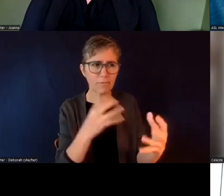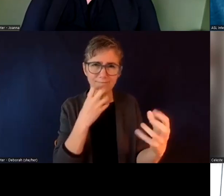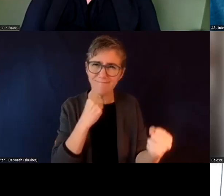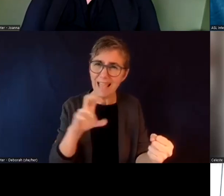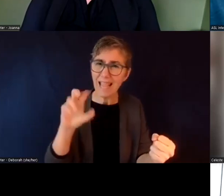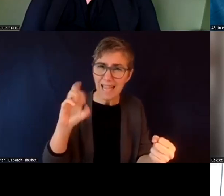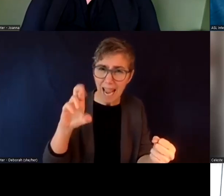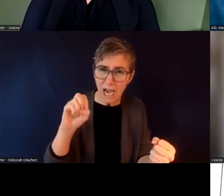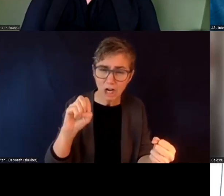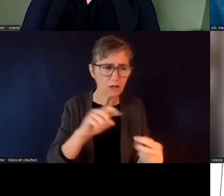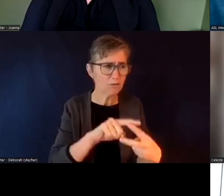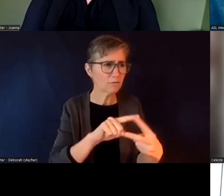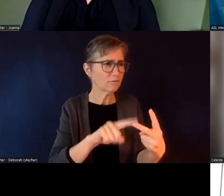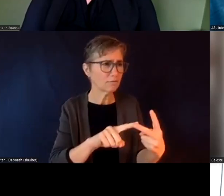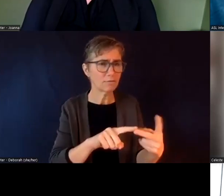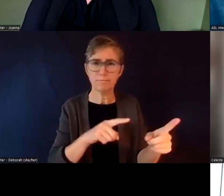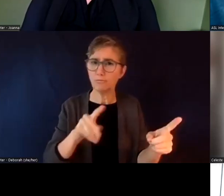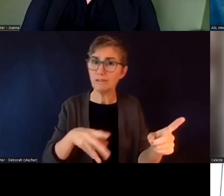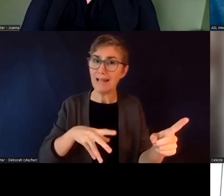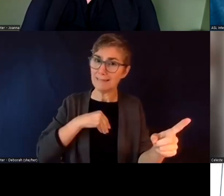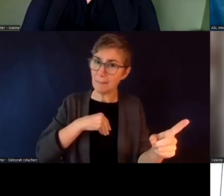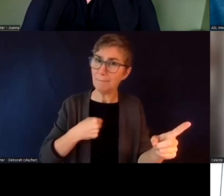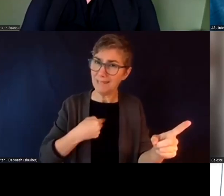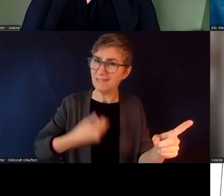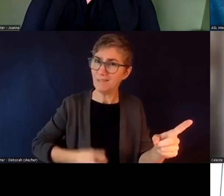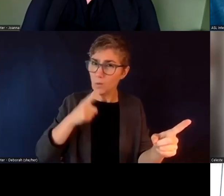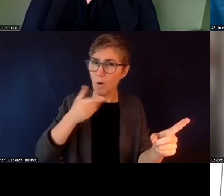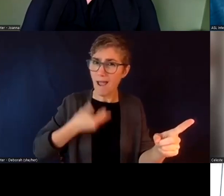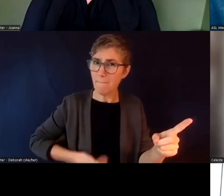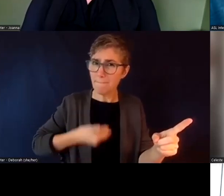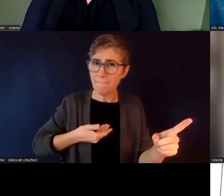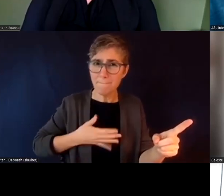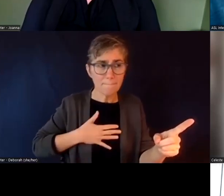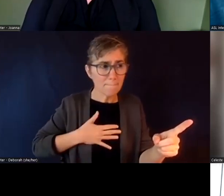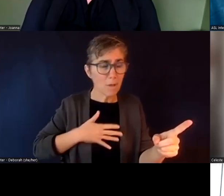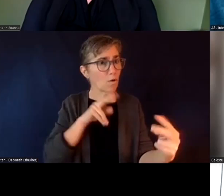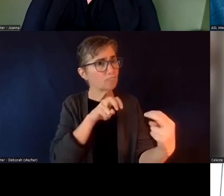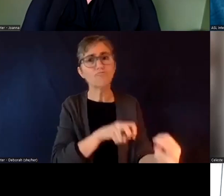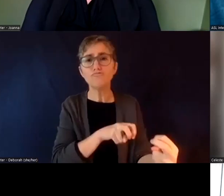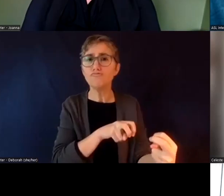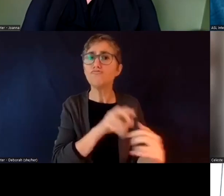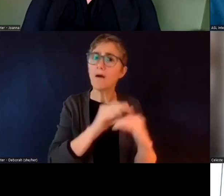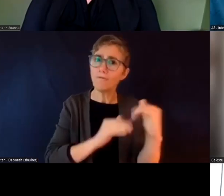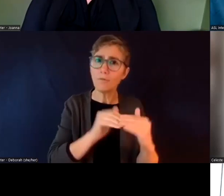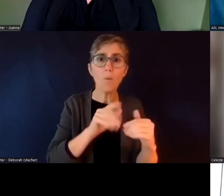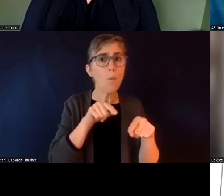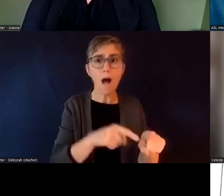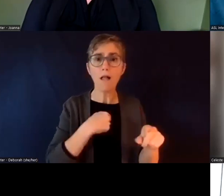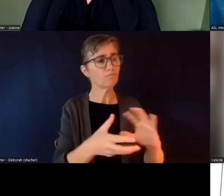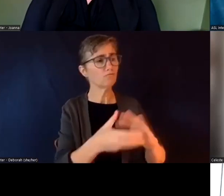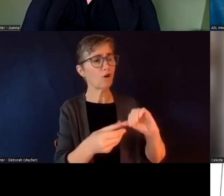who accepts me for the person that I am, who will sit in discomfort as I talk and